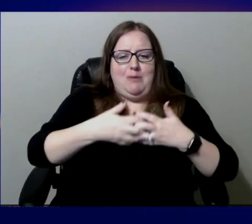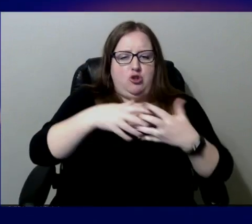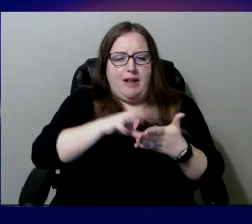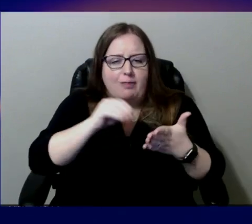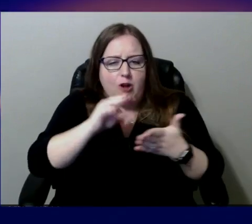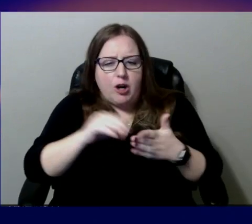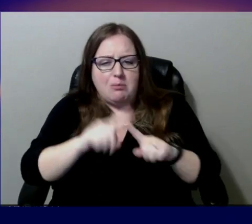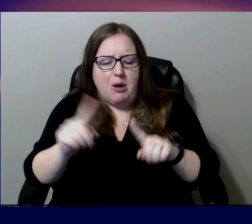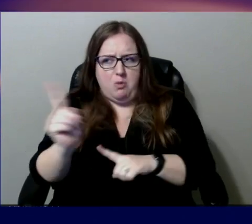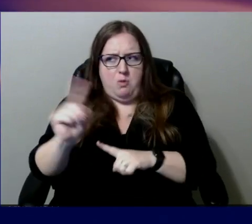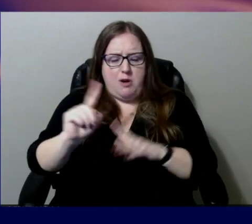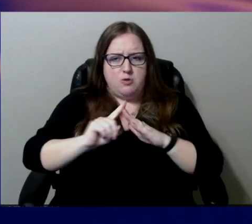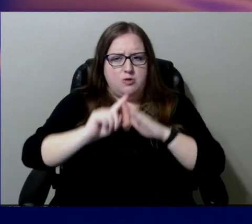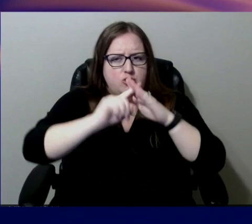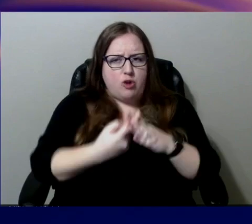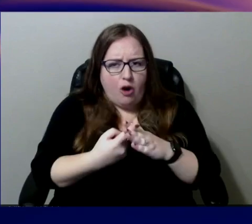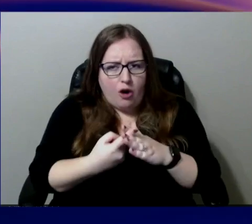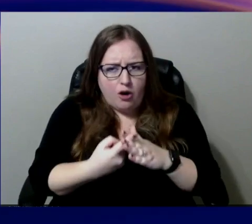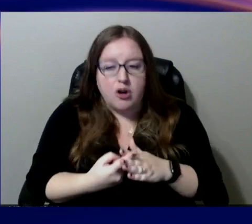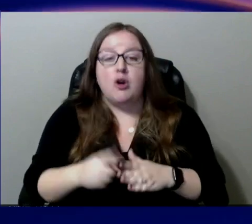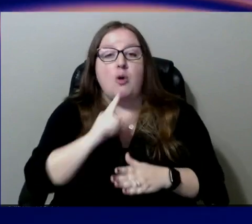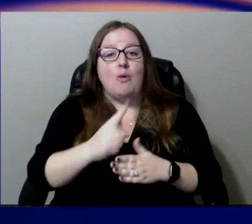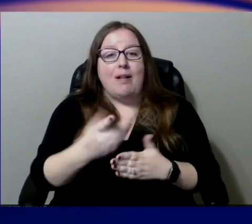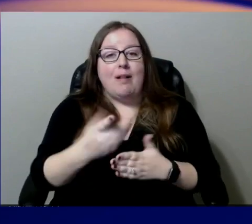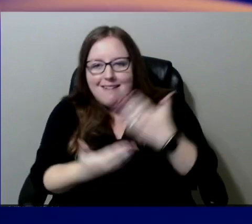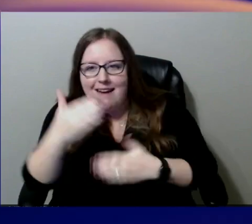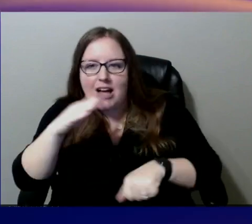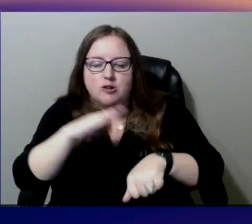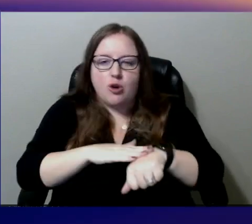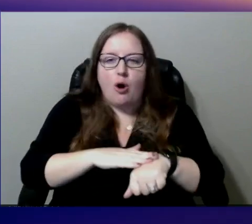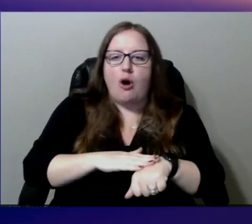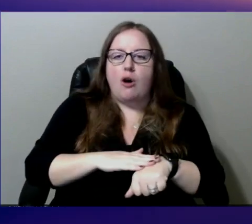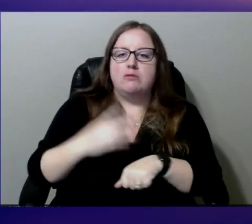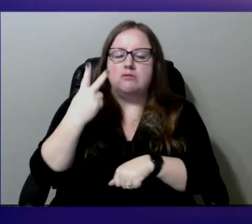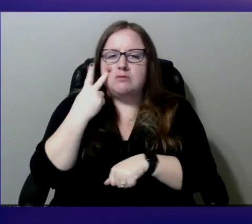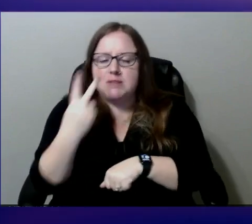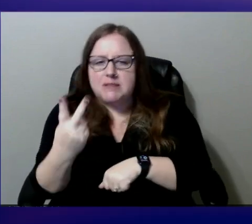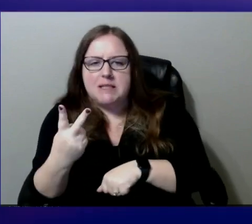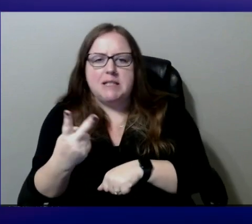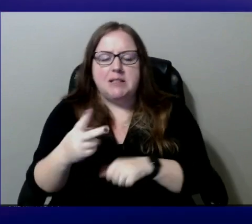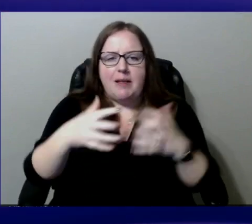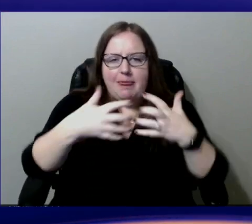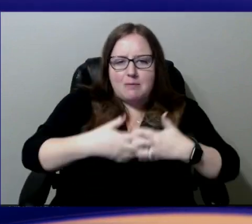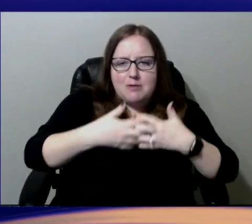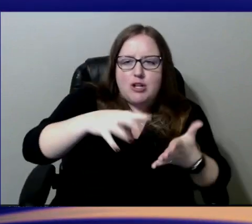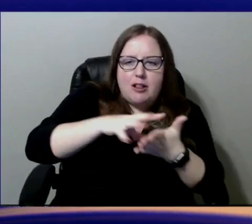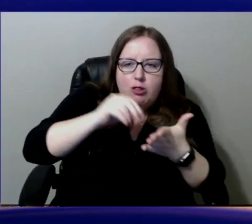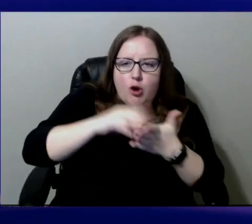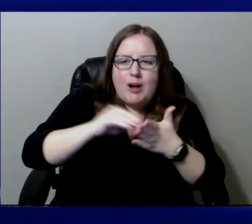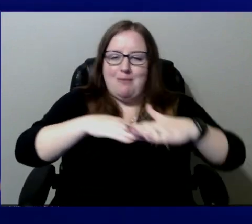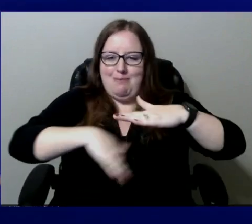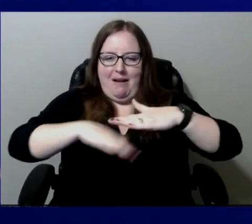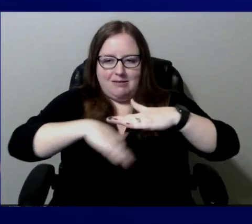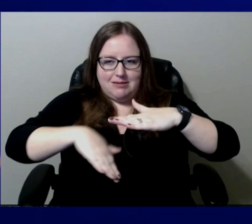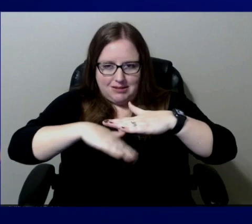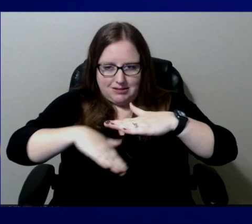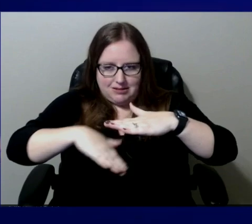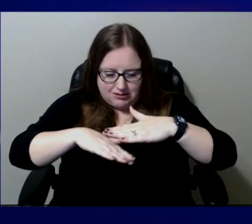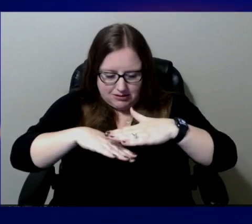to get hands-on, get a first education about the machine learning fundamentals and actually get to create